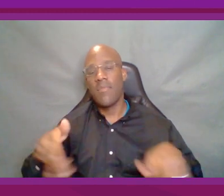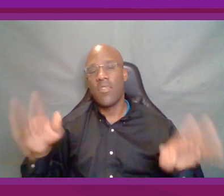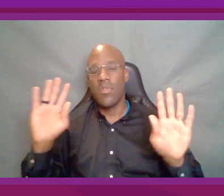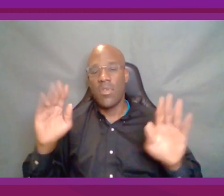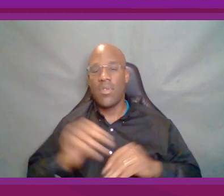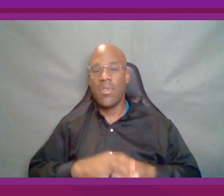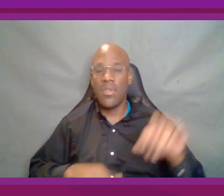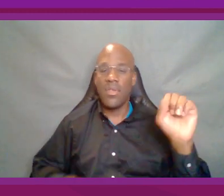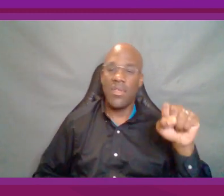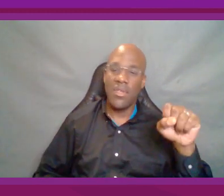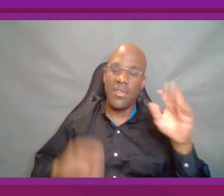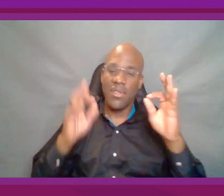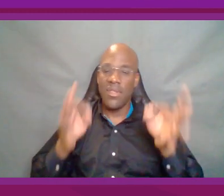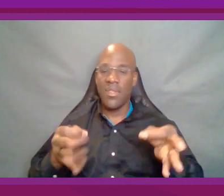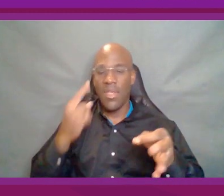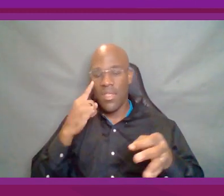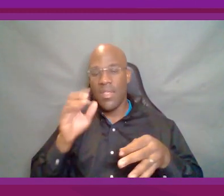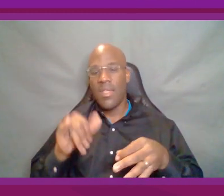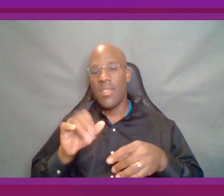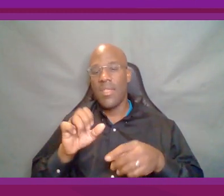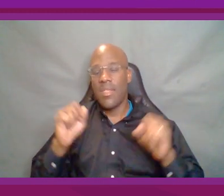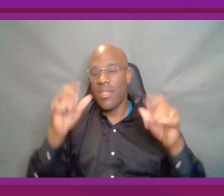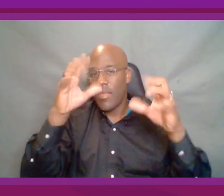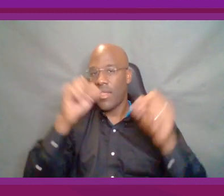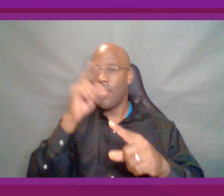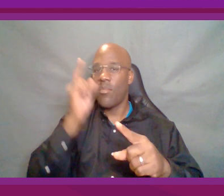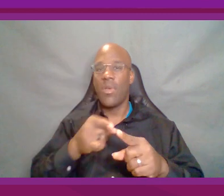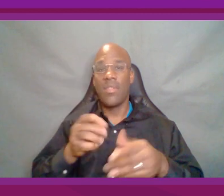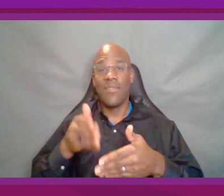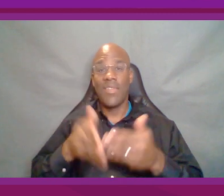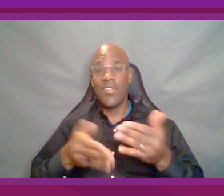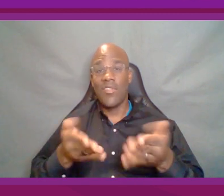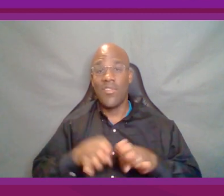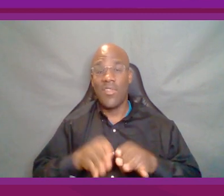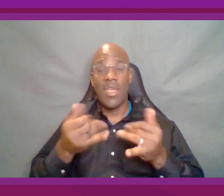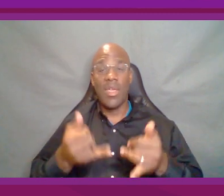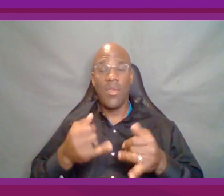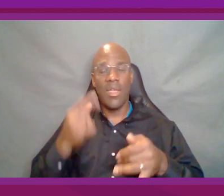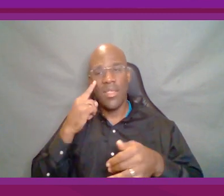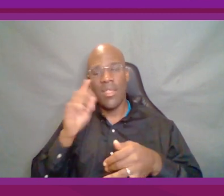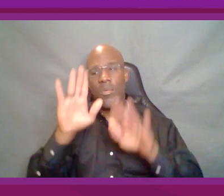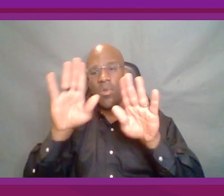[ASHLEY]: Absolutely, and I think that's an amazing point to end on, I think that's a great point you bring up, that